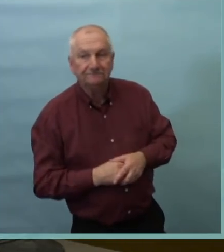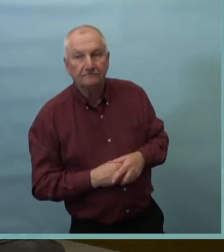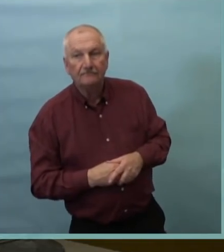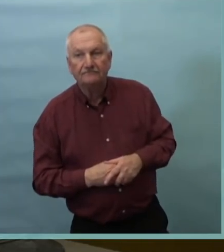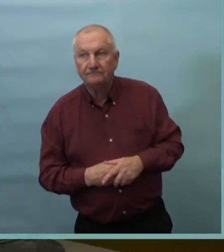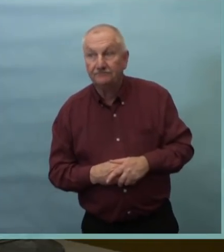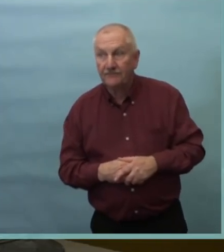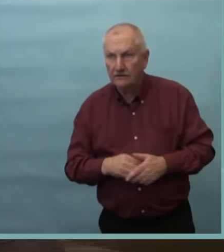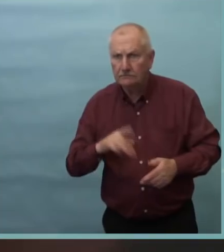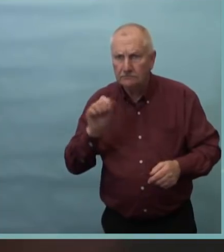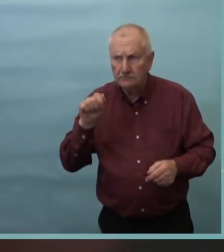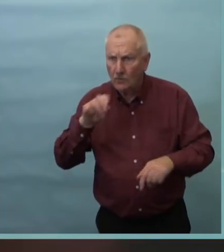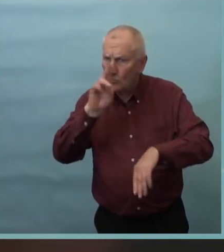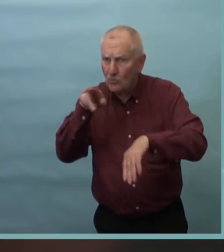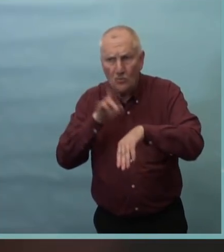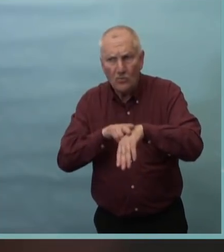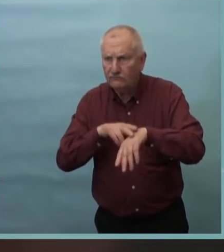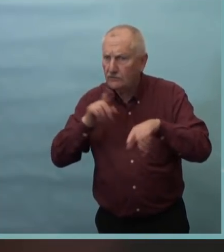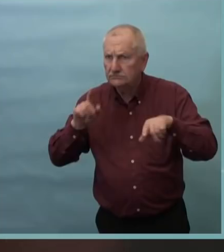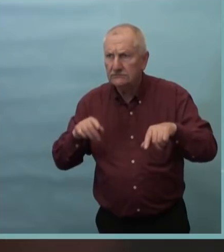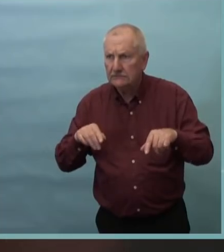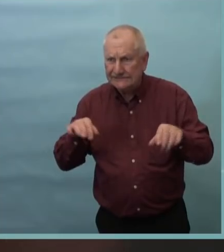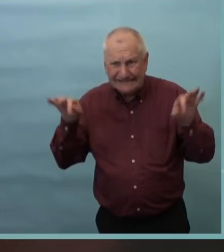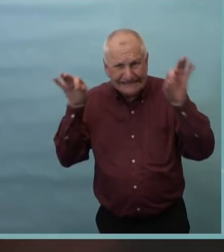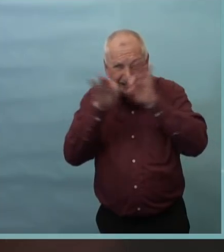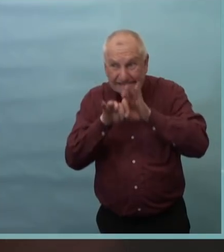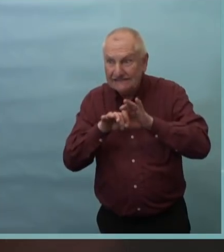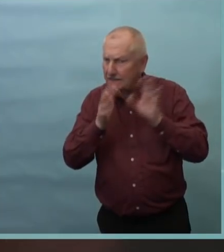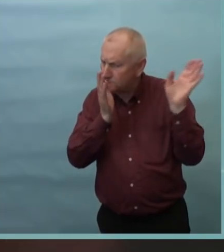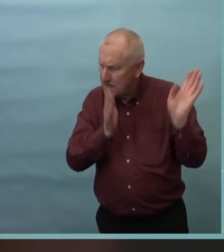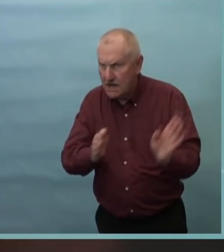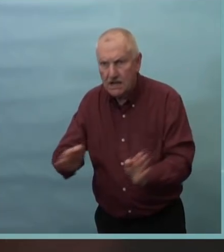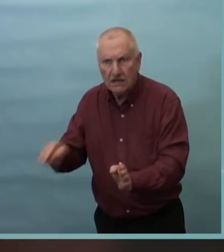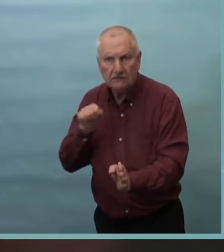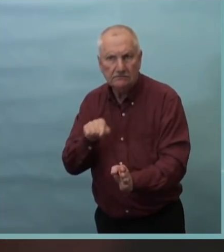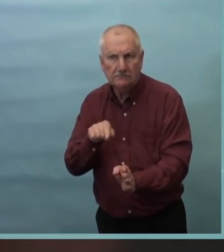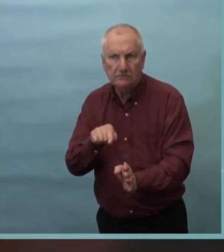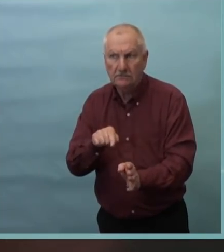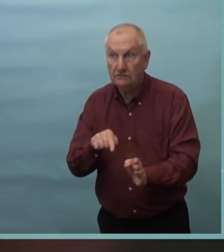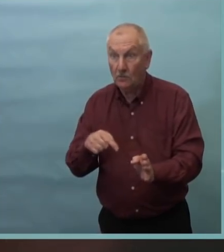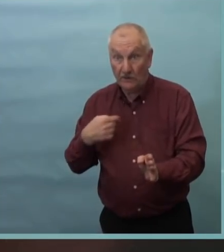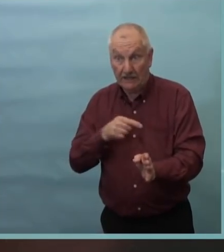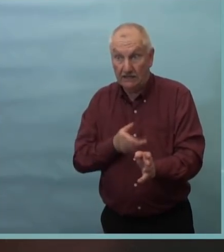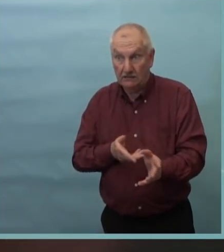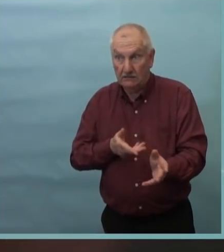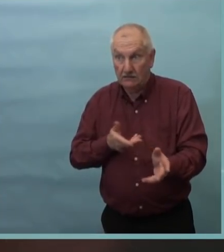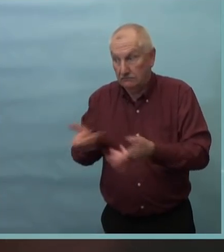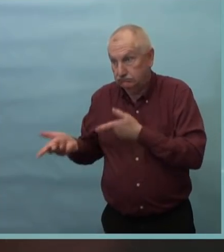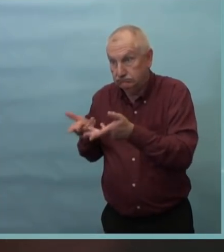planning and we are looking working with First Nation Inuit health branch to